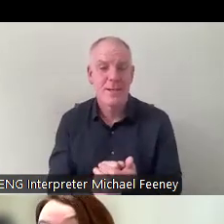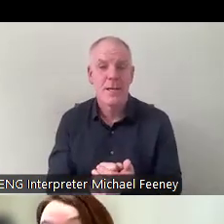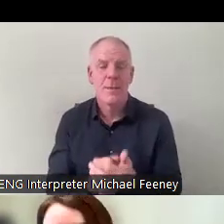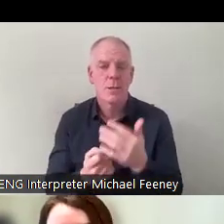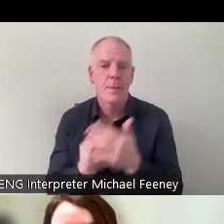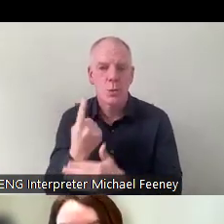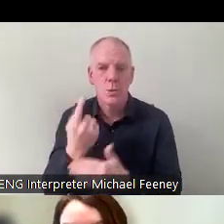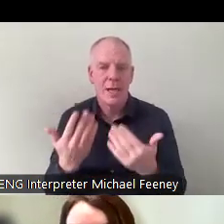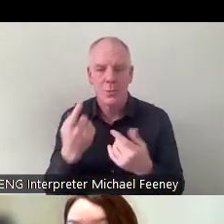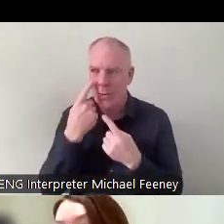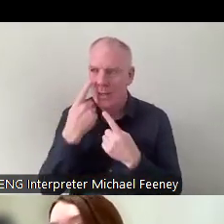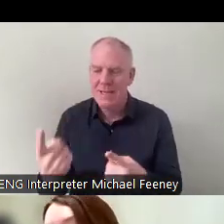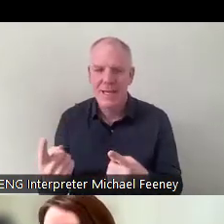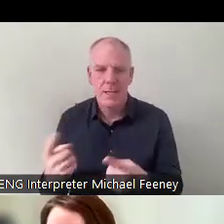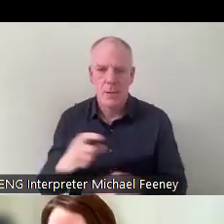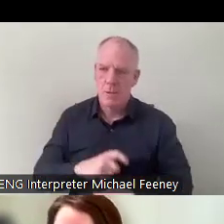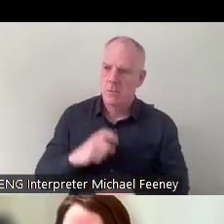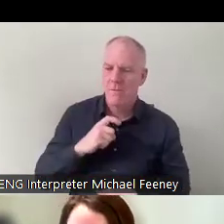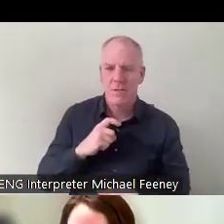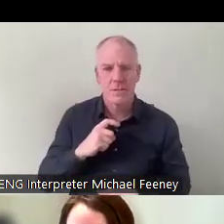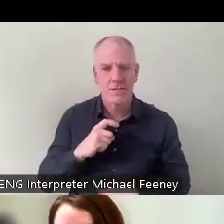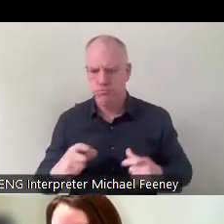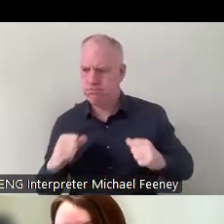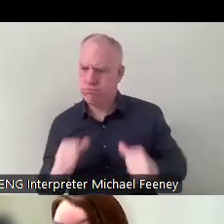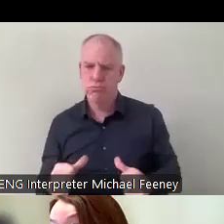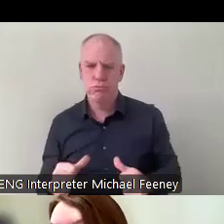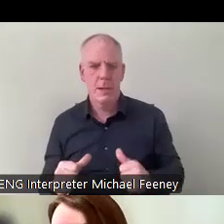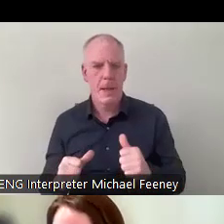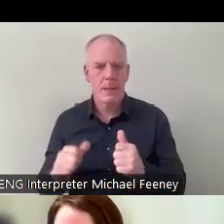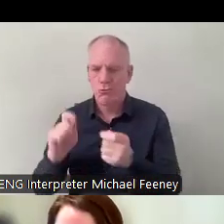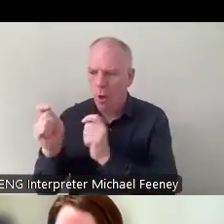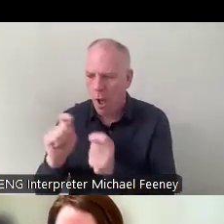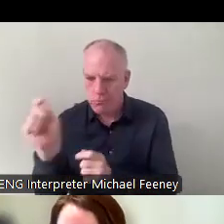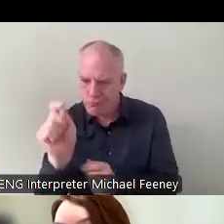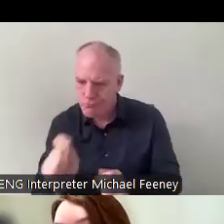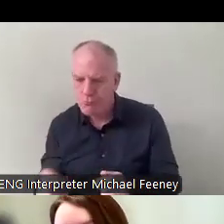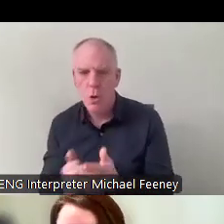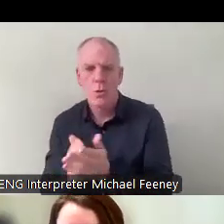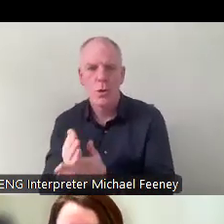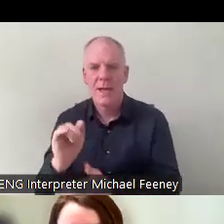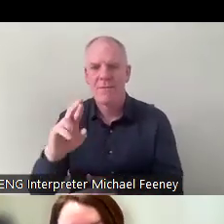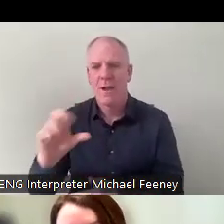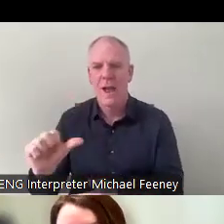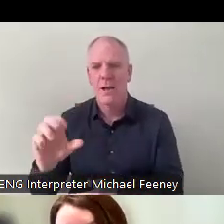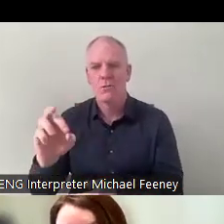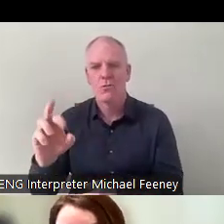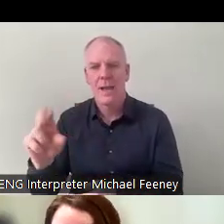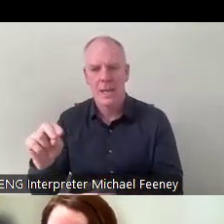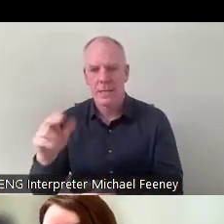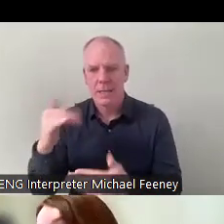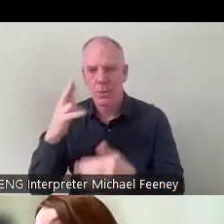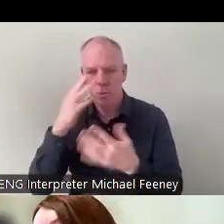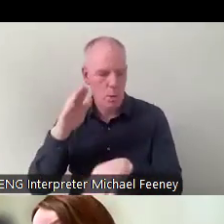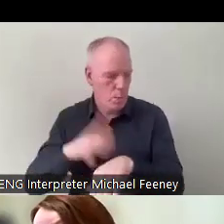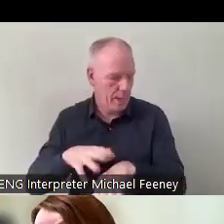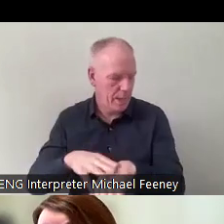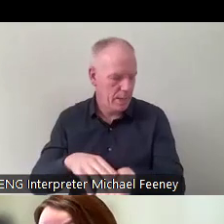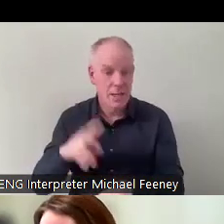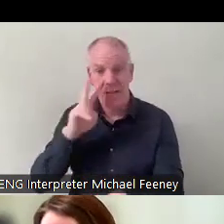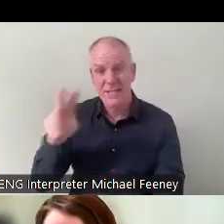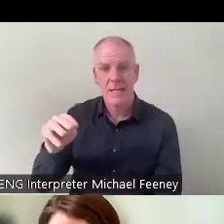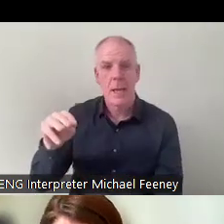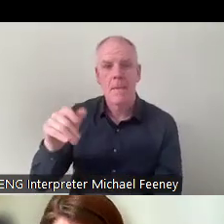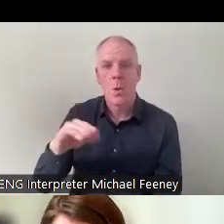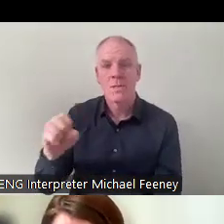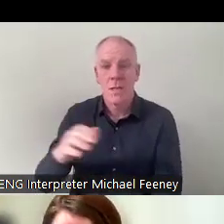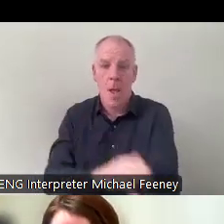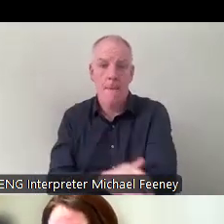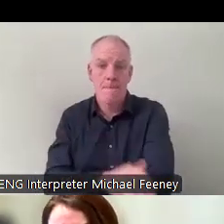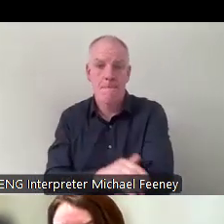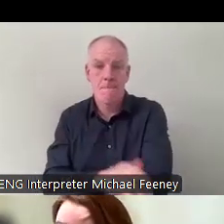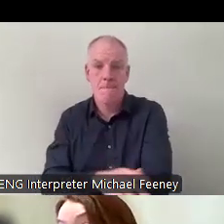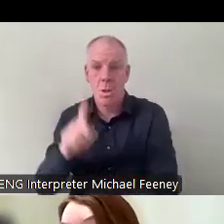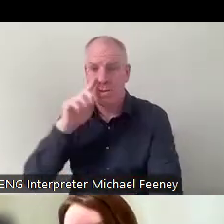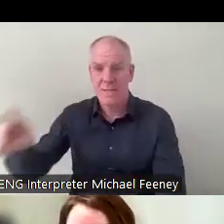see Mazzolino confident and masterful gestural drawings in this infrared that really stands out. Look for a moment at Moses's arm here, where the artist demonstrated his